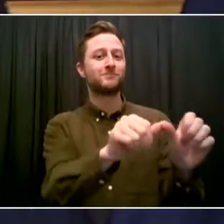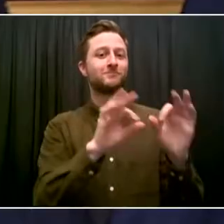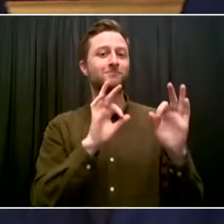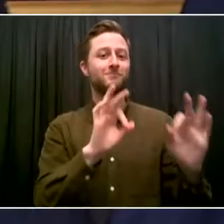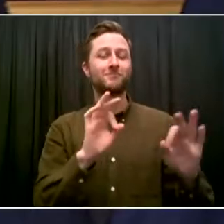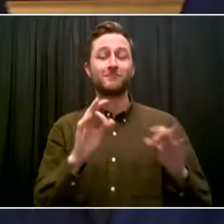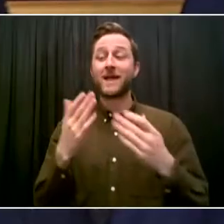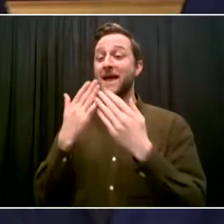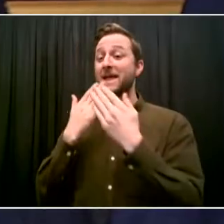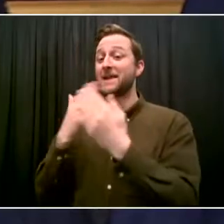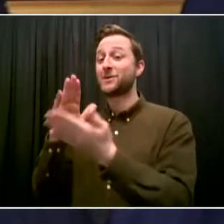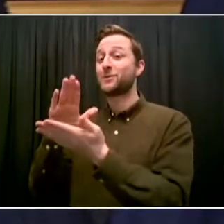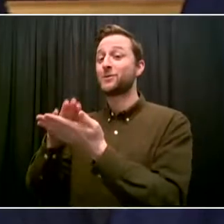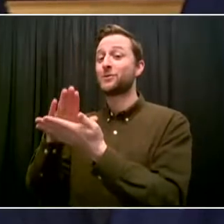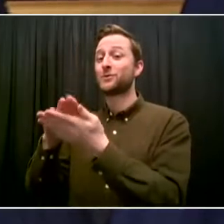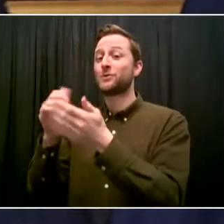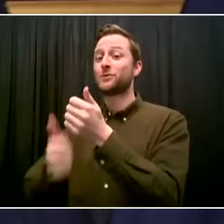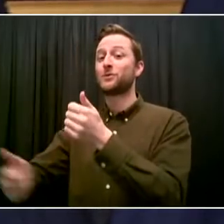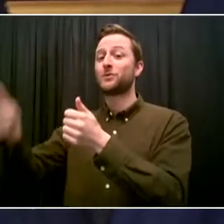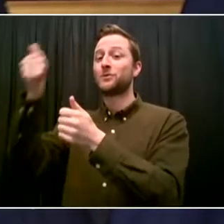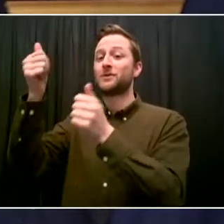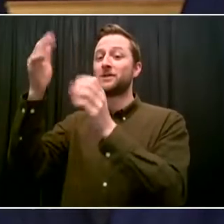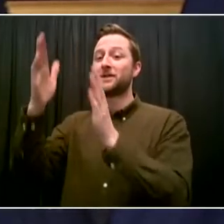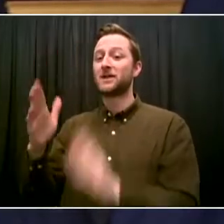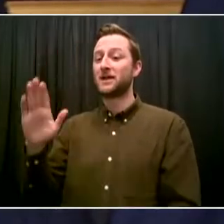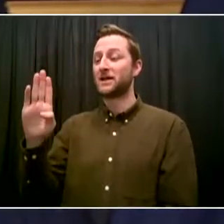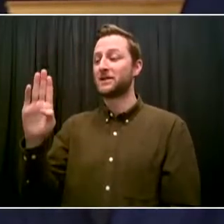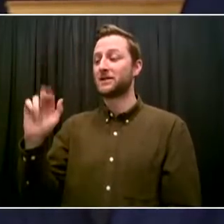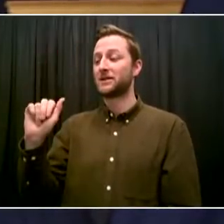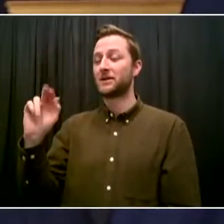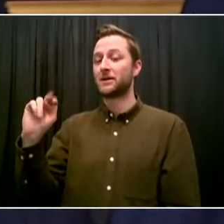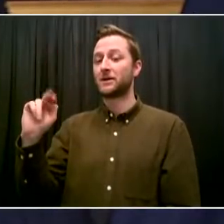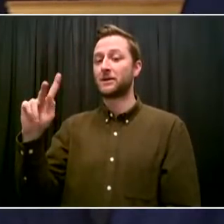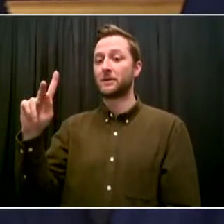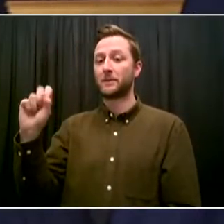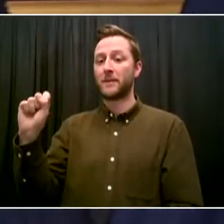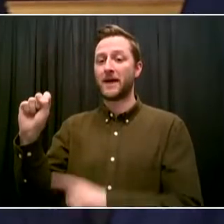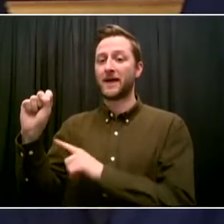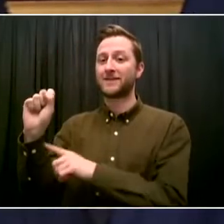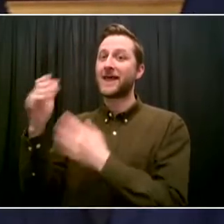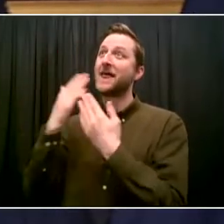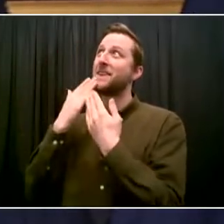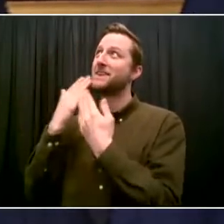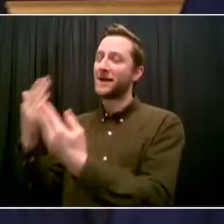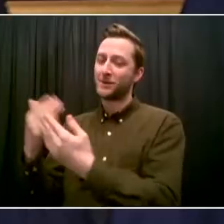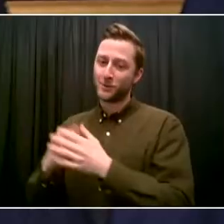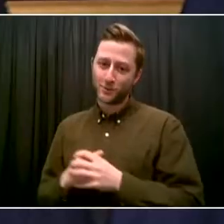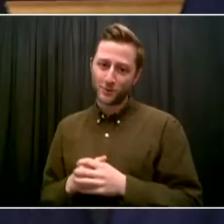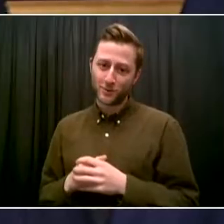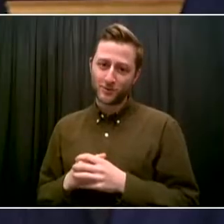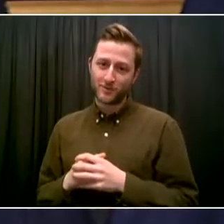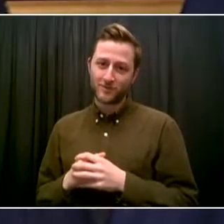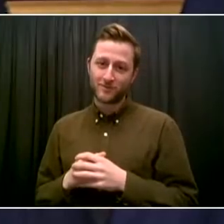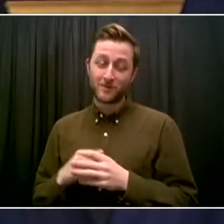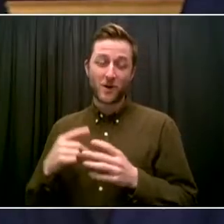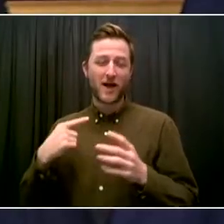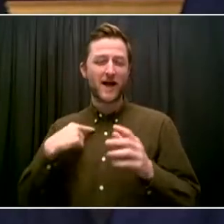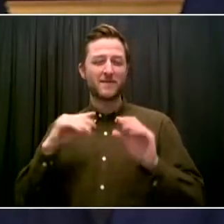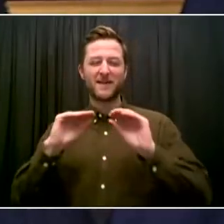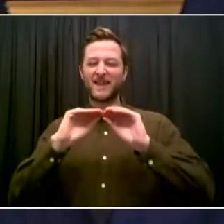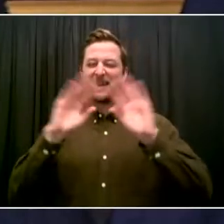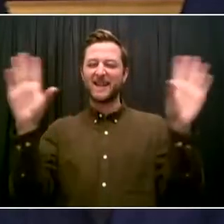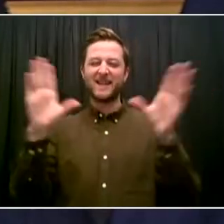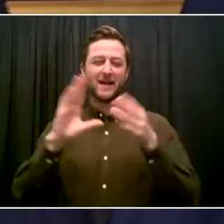OUR CHSOOLS ARE OPEN. I WANT TO